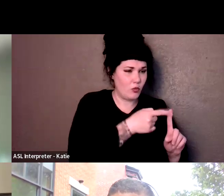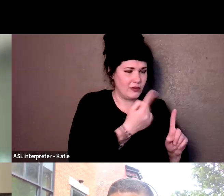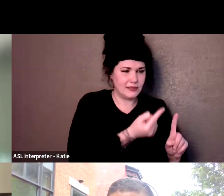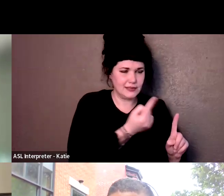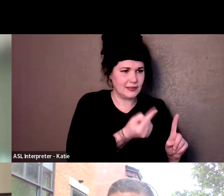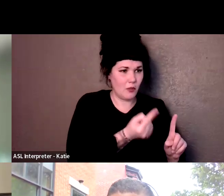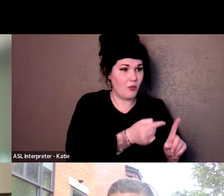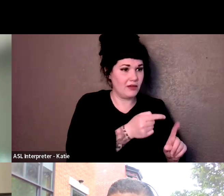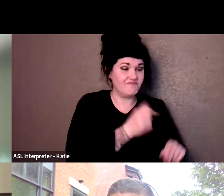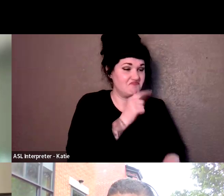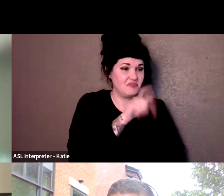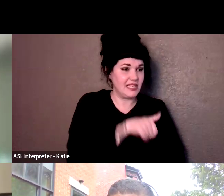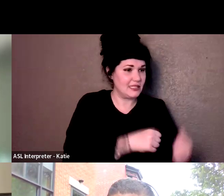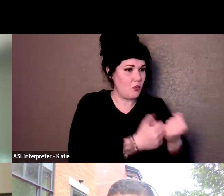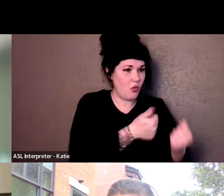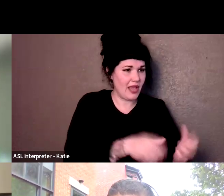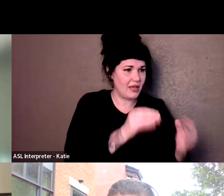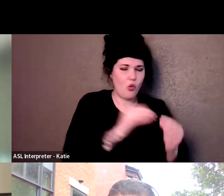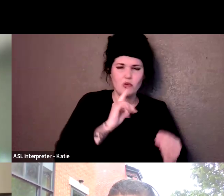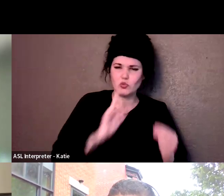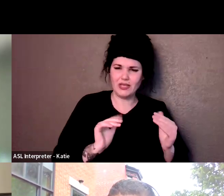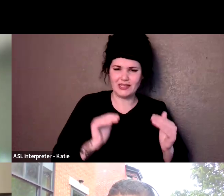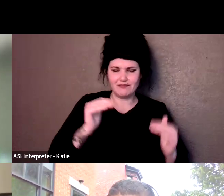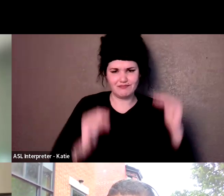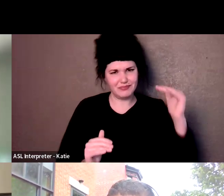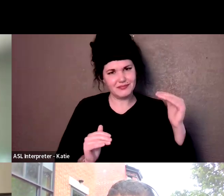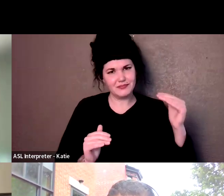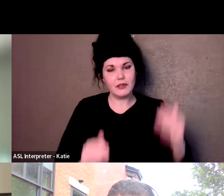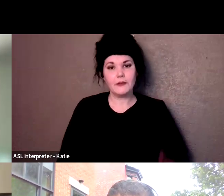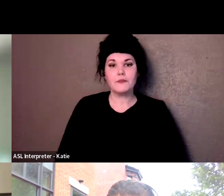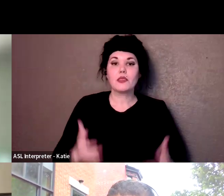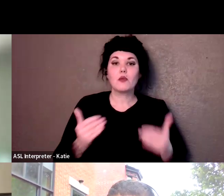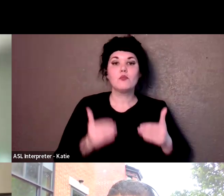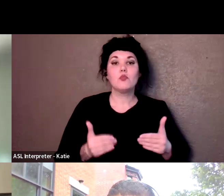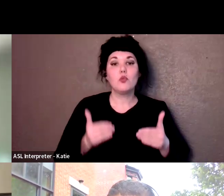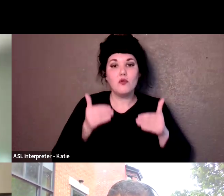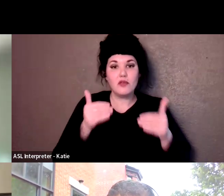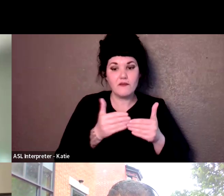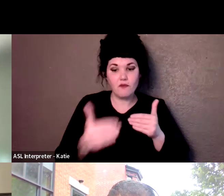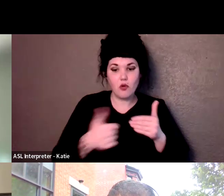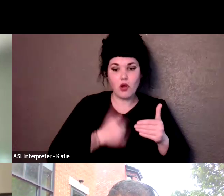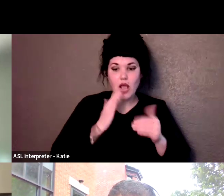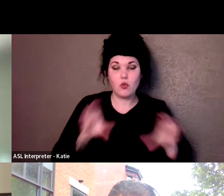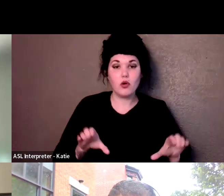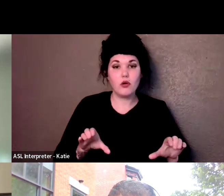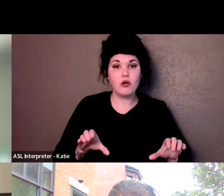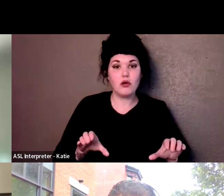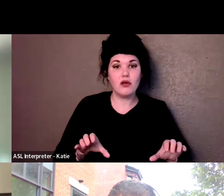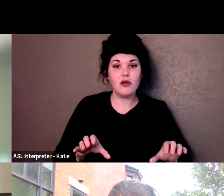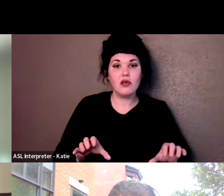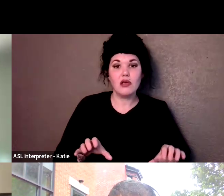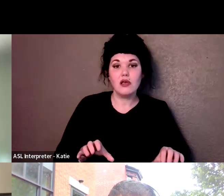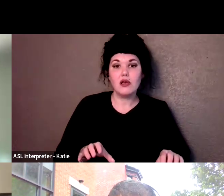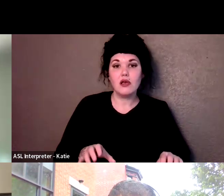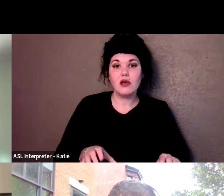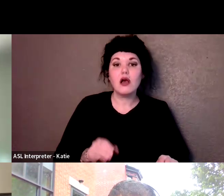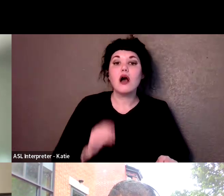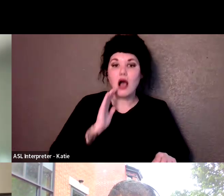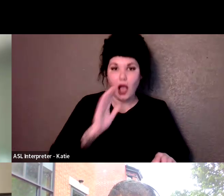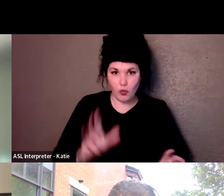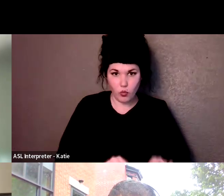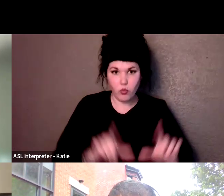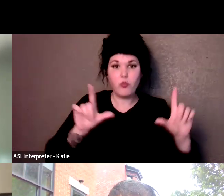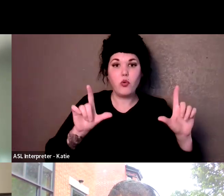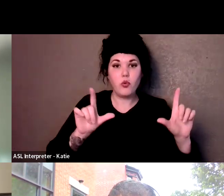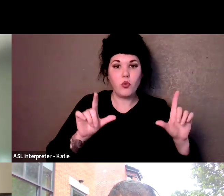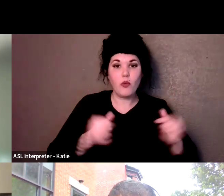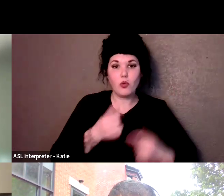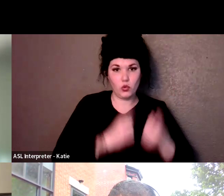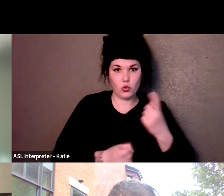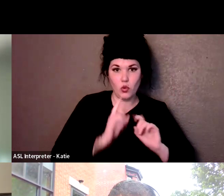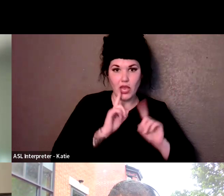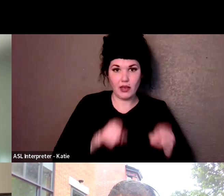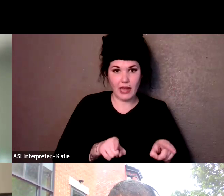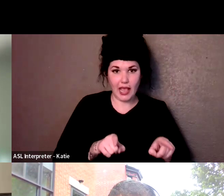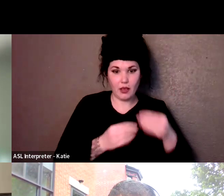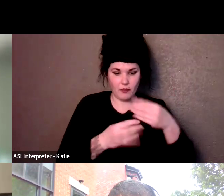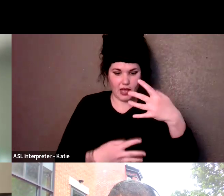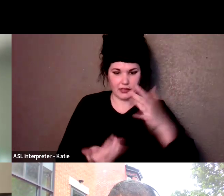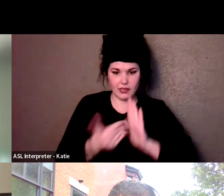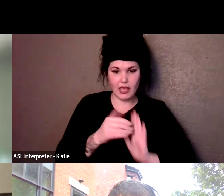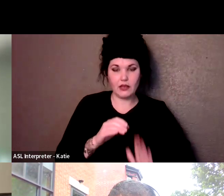that. Moving forward, I will go ahead to our Q&A box again. Harry has a question, and